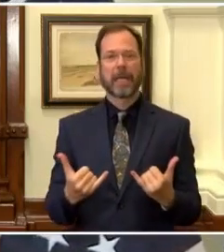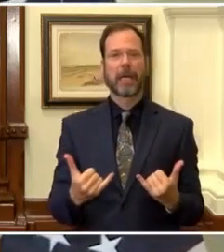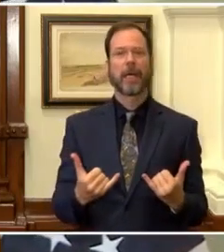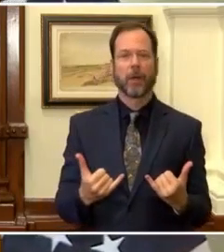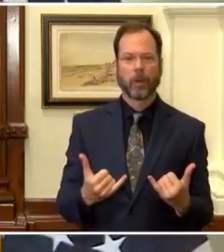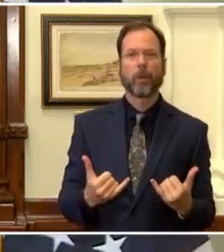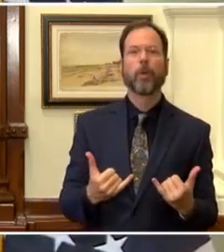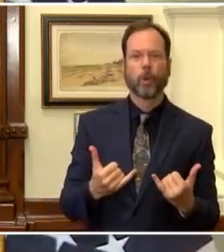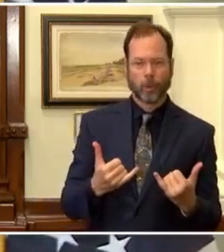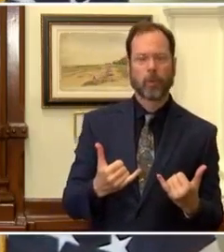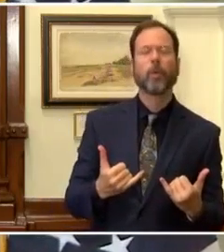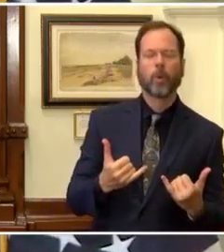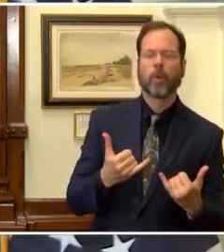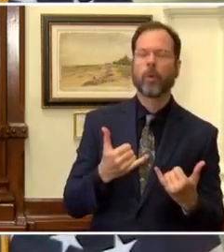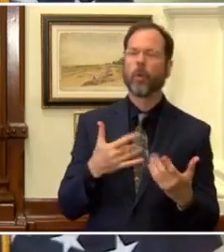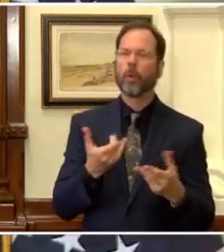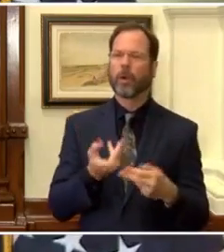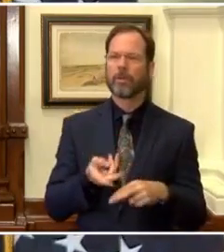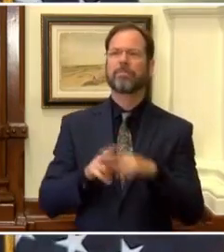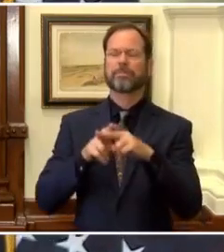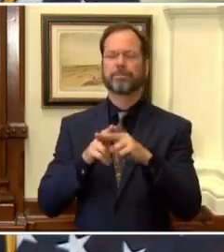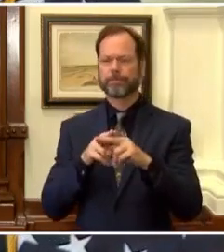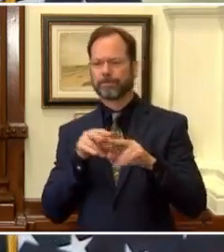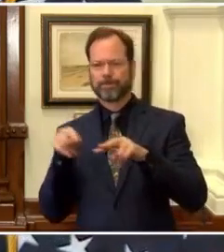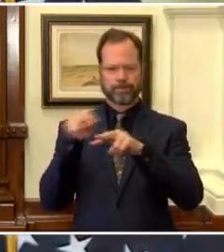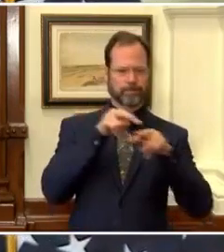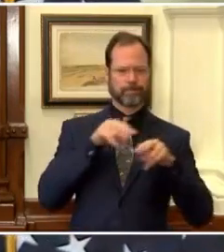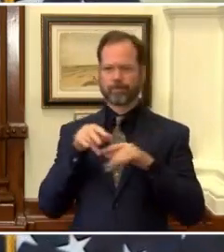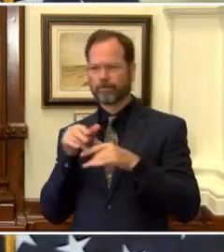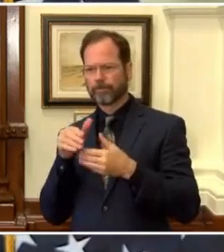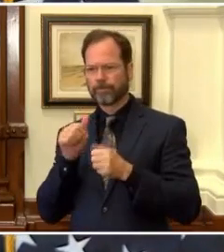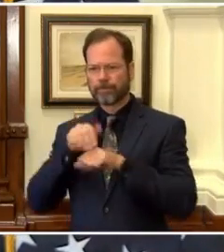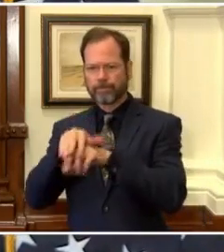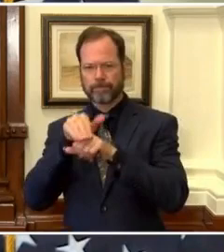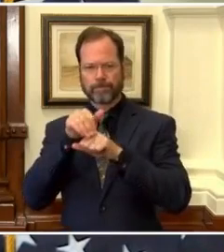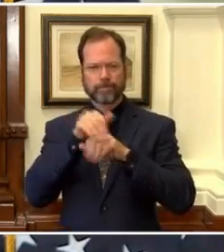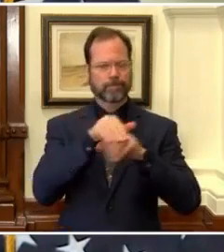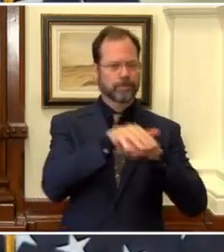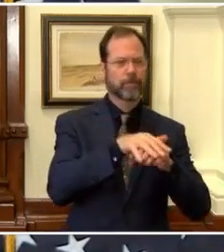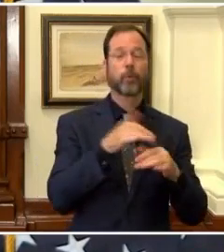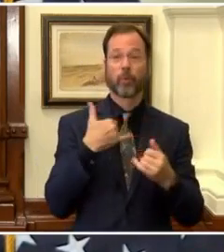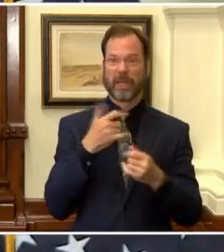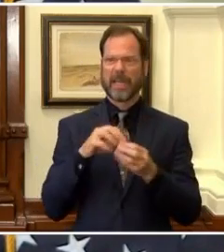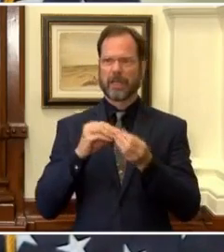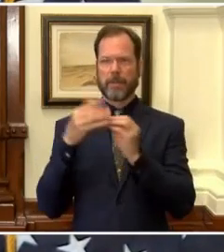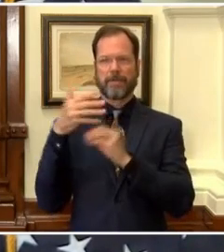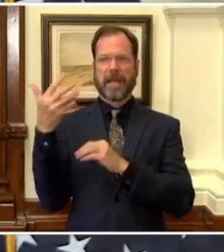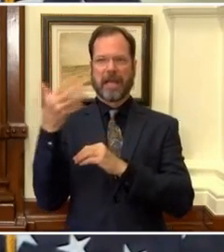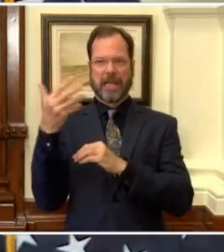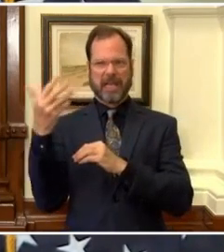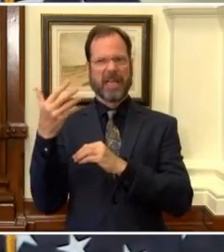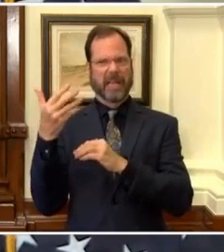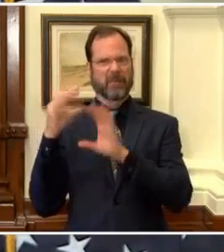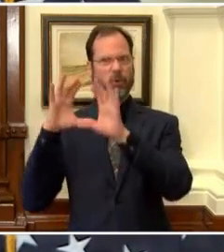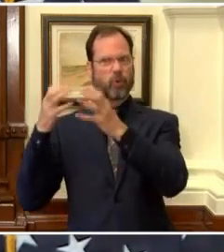SURGE REQUIREMENTS. ALL OF OUR HOSPITALS AT THIS TIME HAVE IDENTIFIED THEY ARE IN